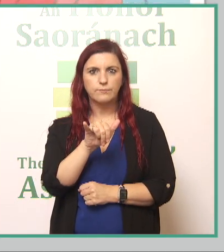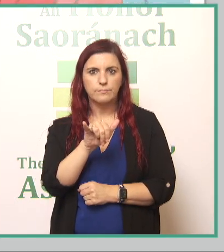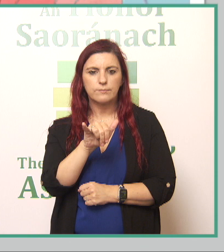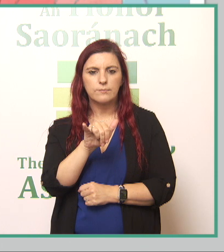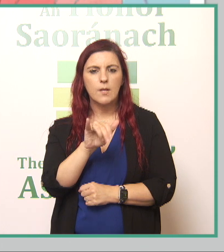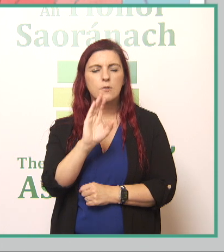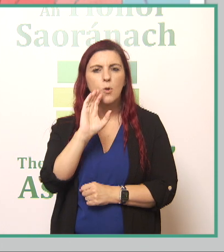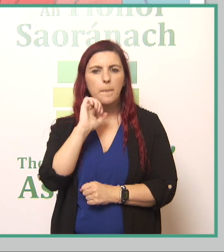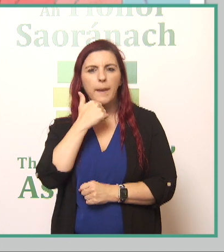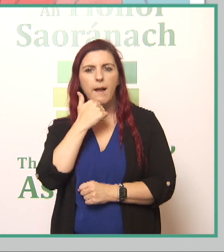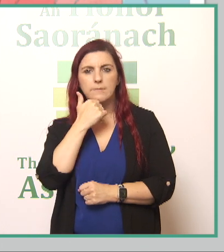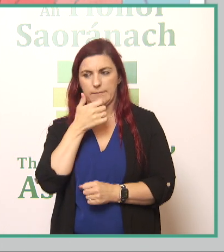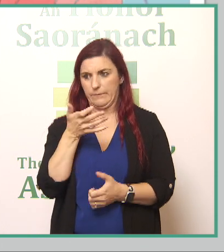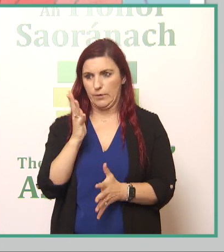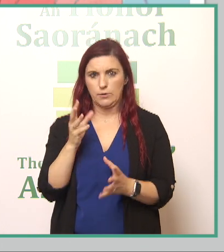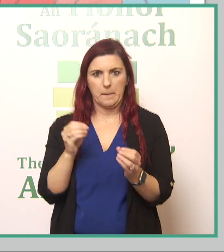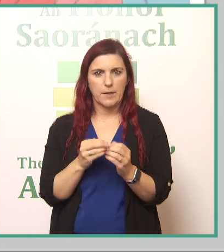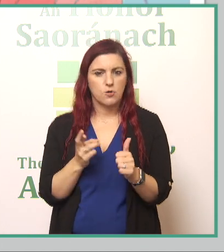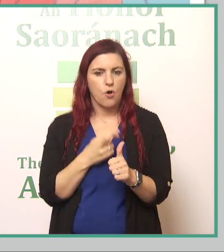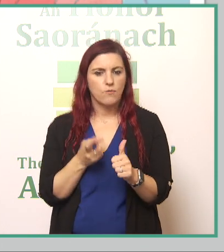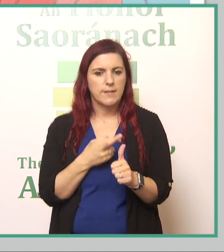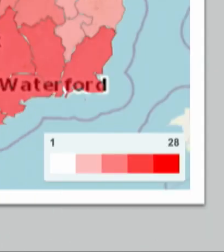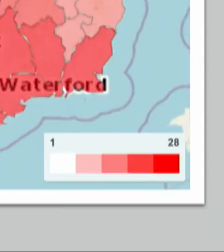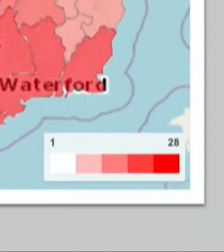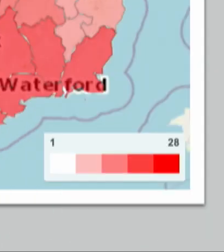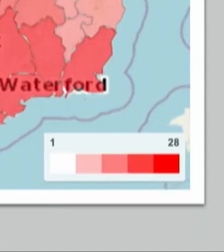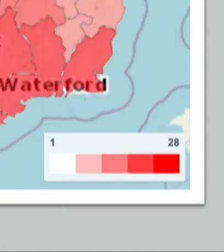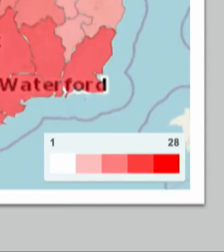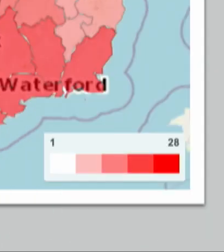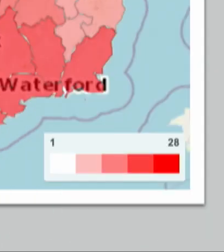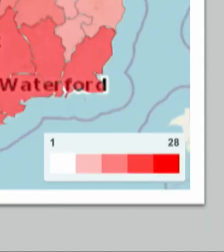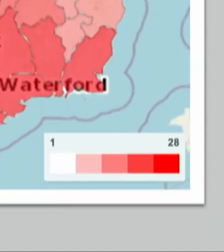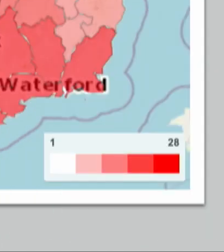reasons I've just mentioned located in the South and Southeast of the country and the